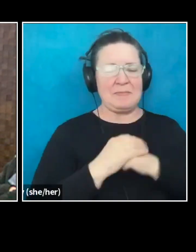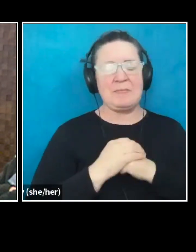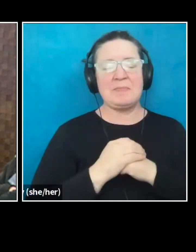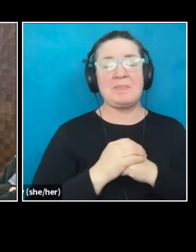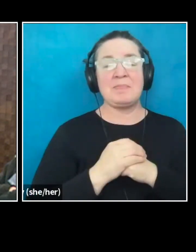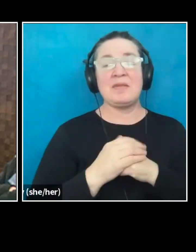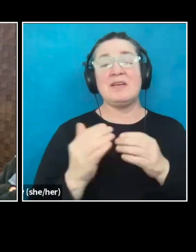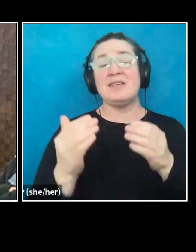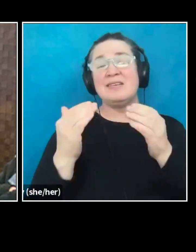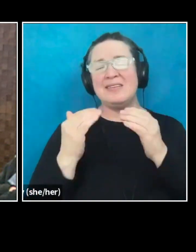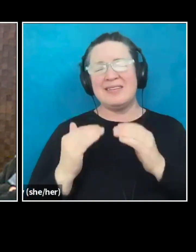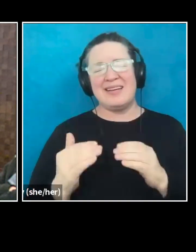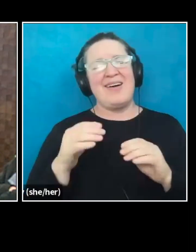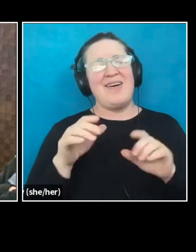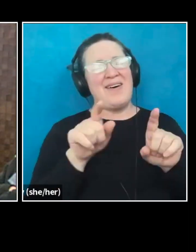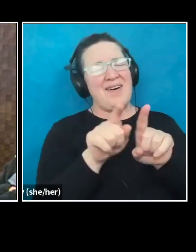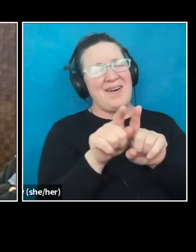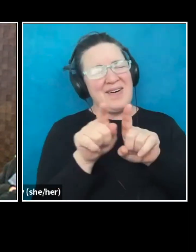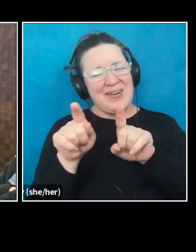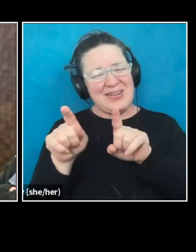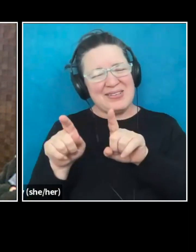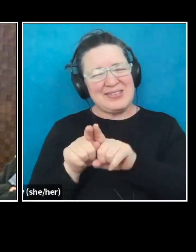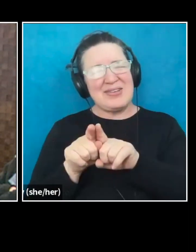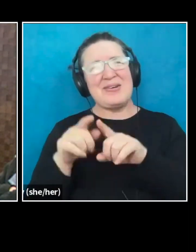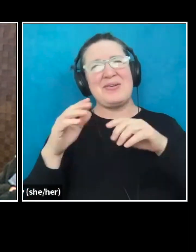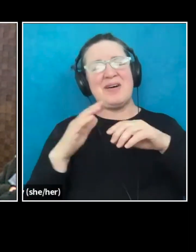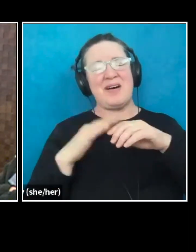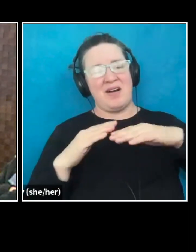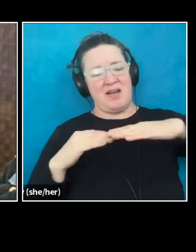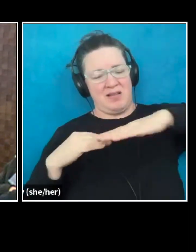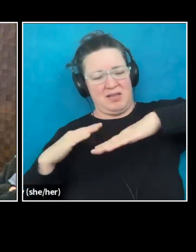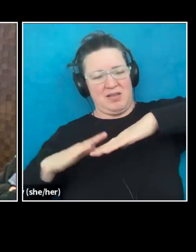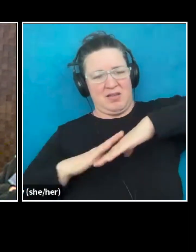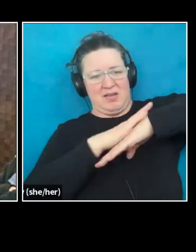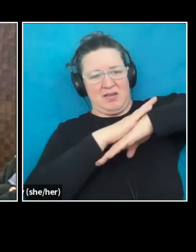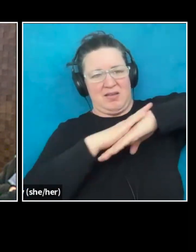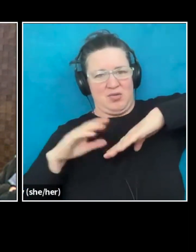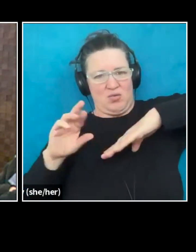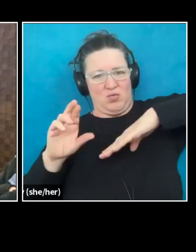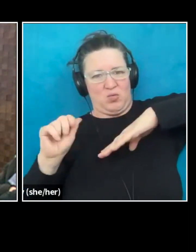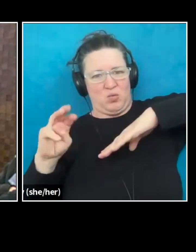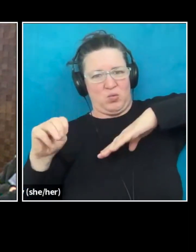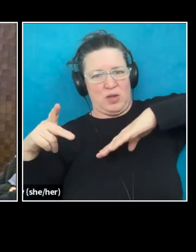textured or not? And you noted that it was kind of a trick question because it was uh you know a